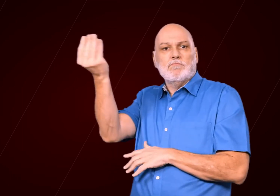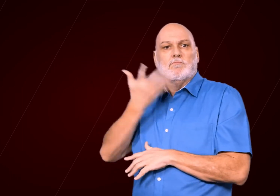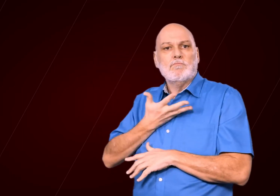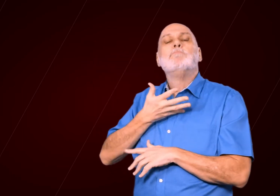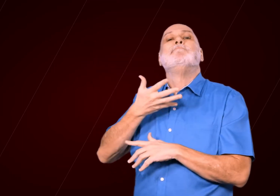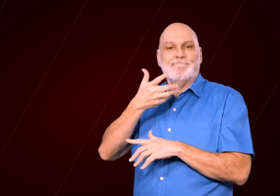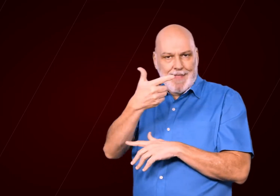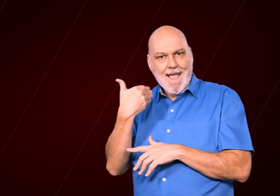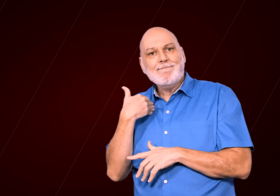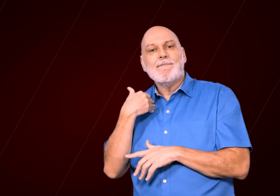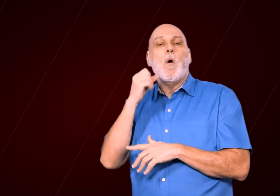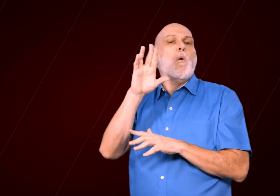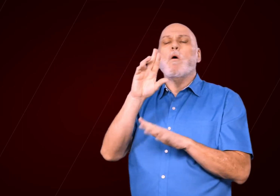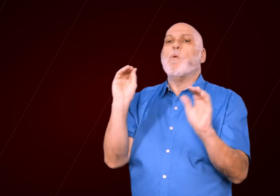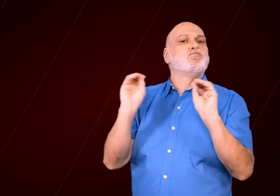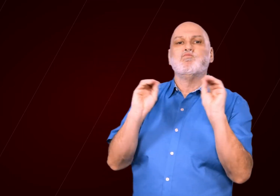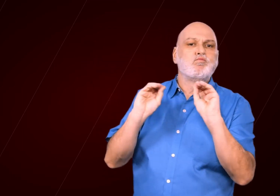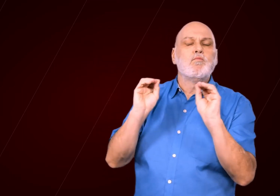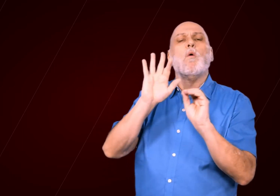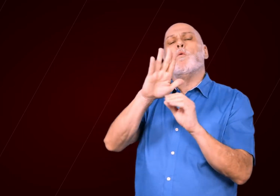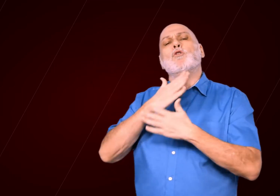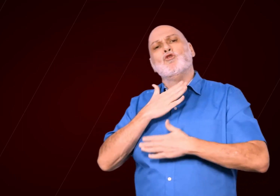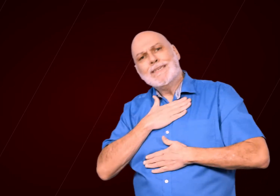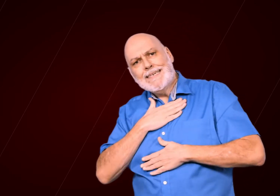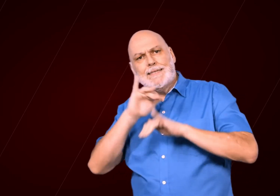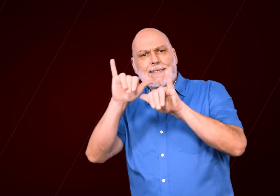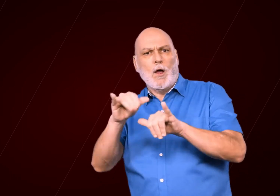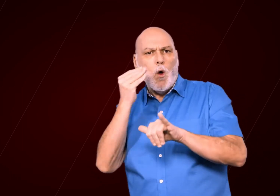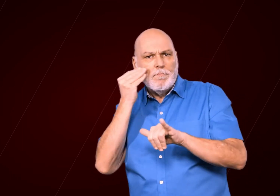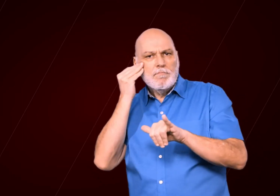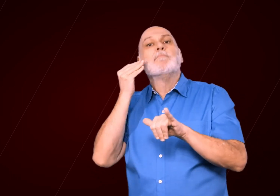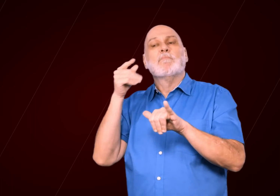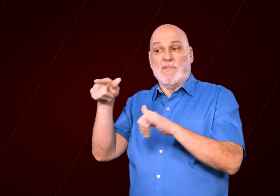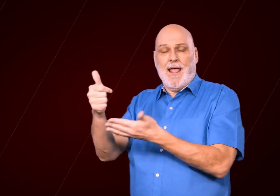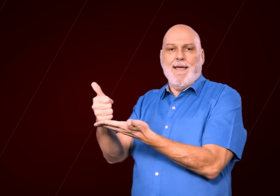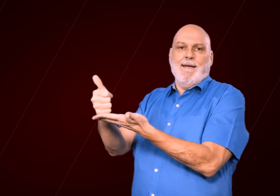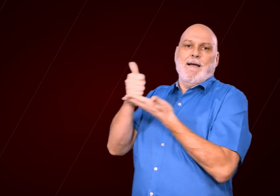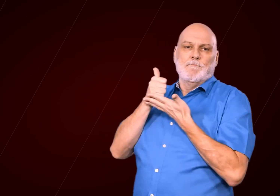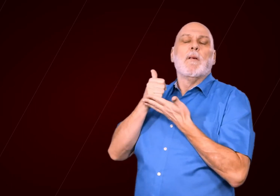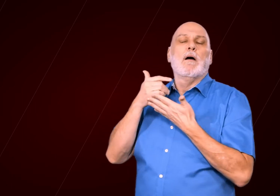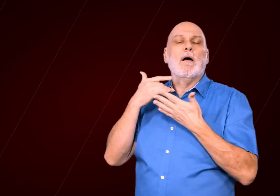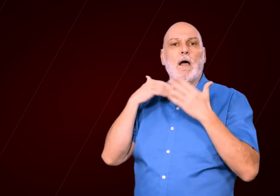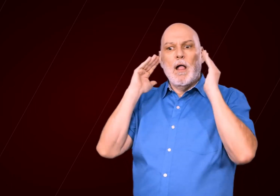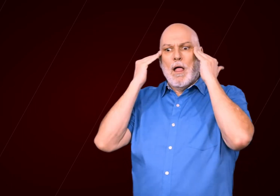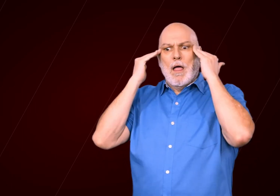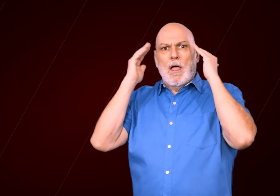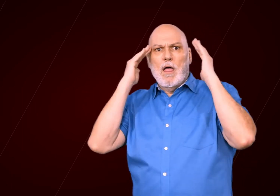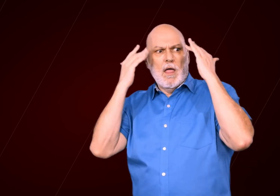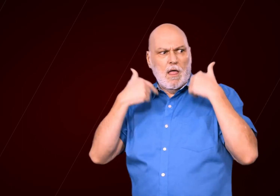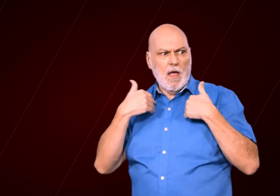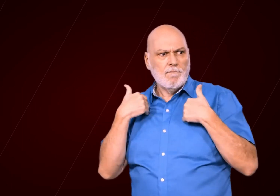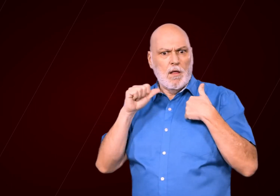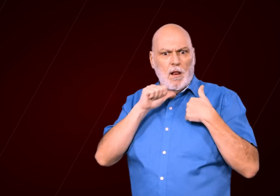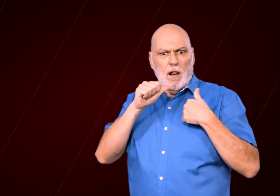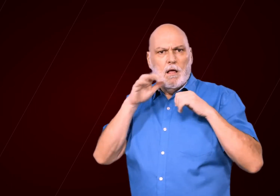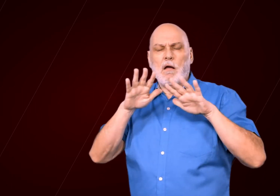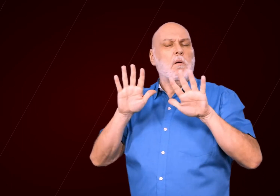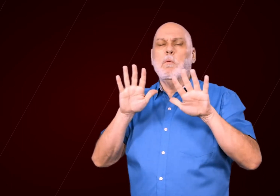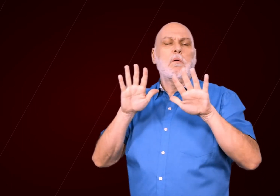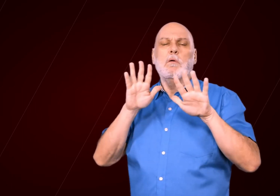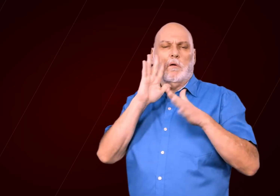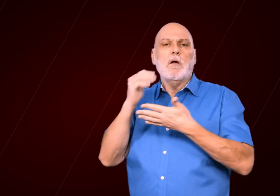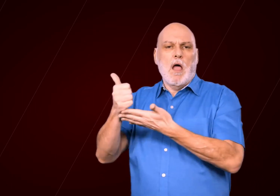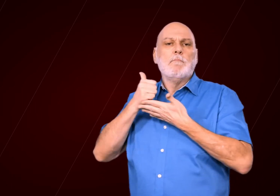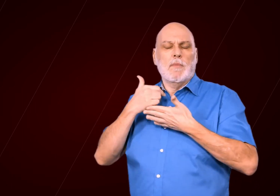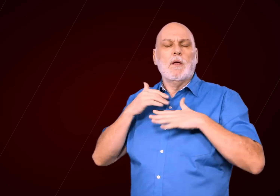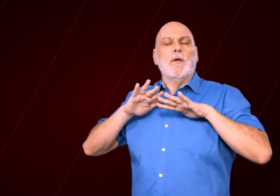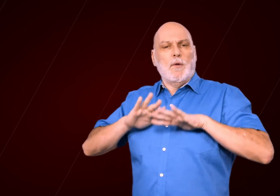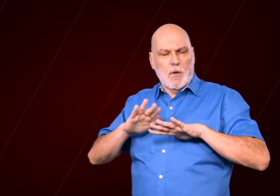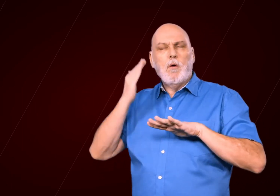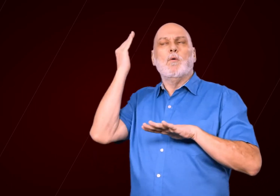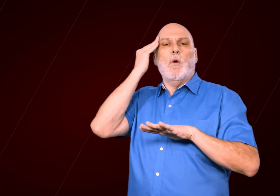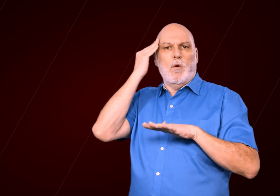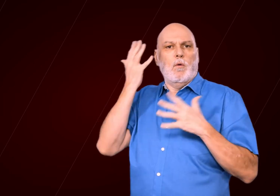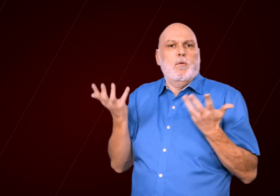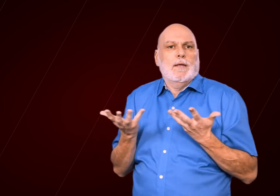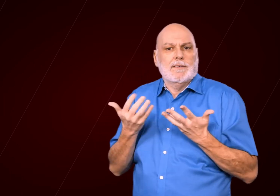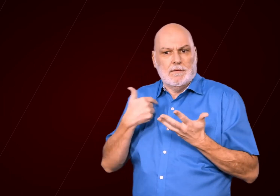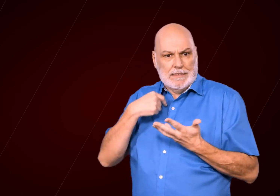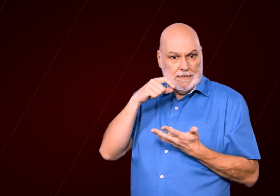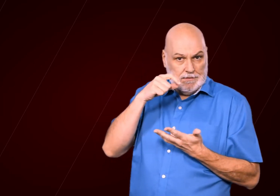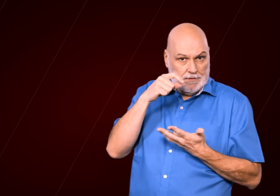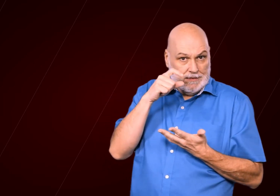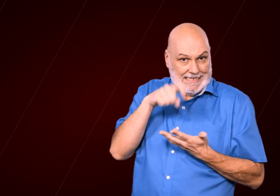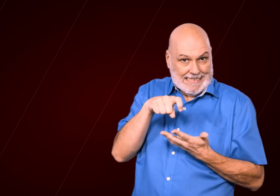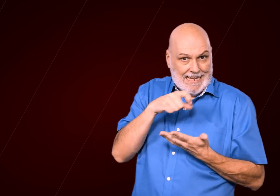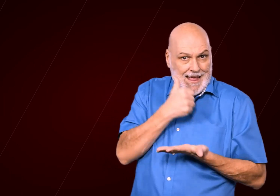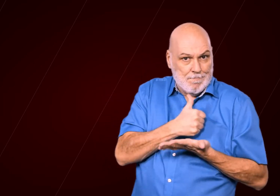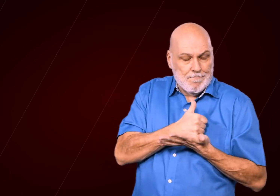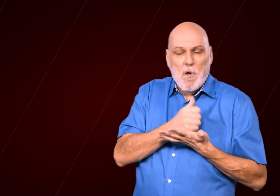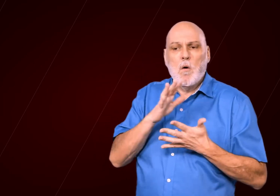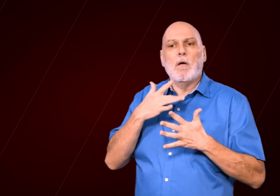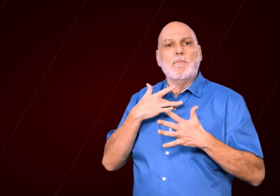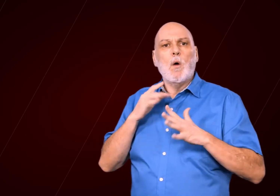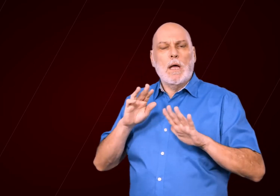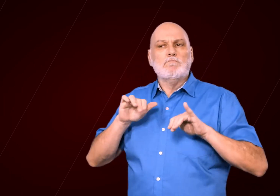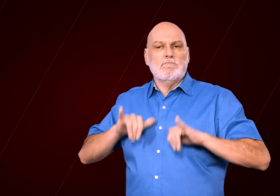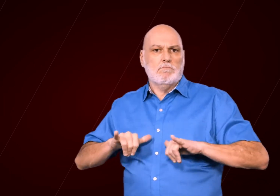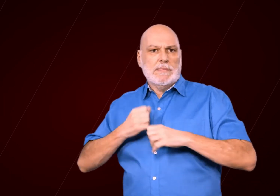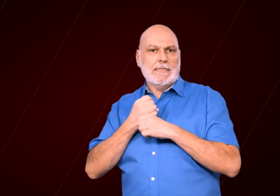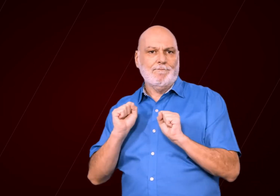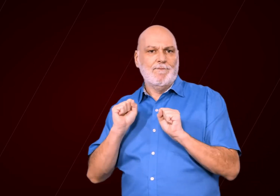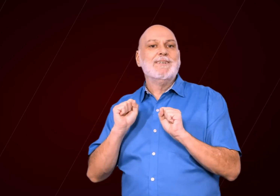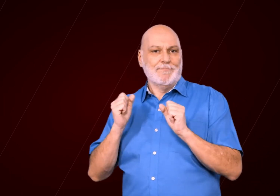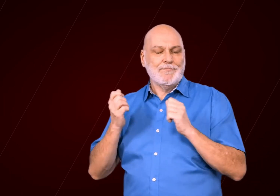it will help you determine if you should be concerned.